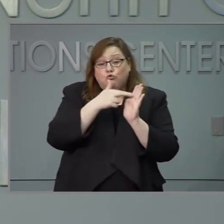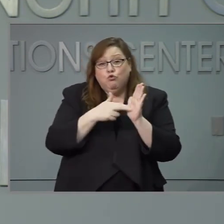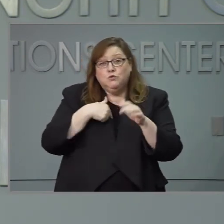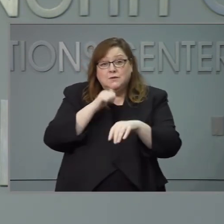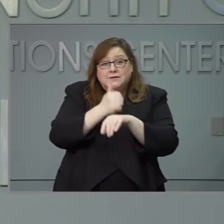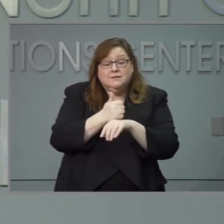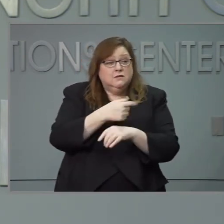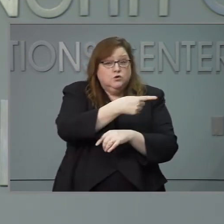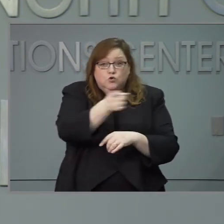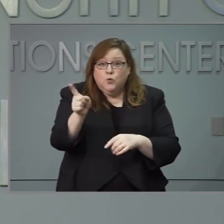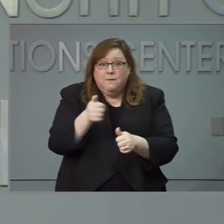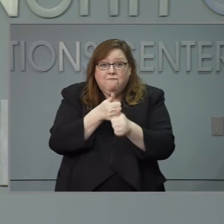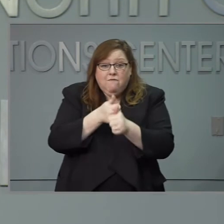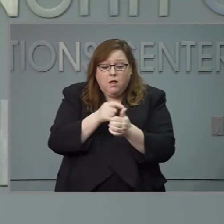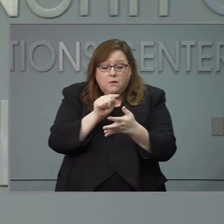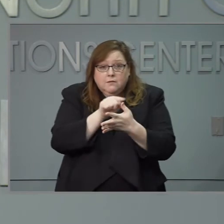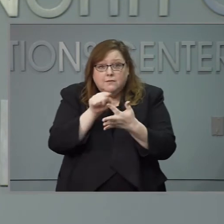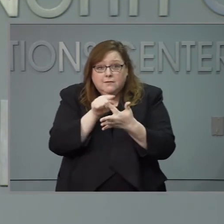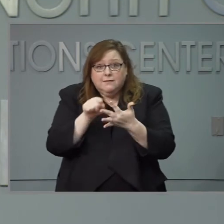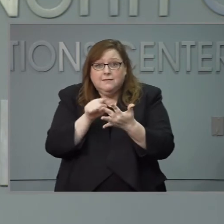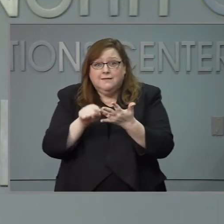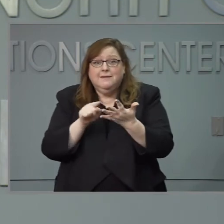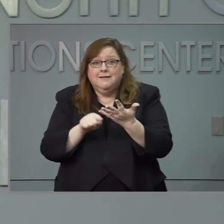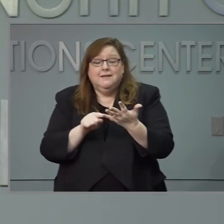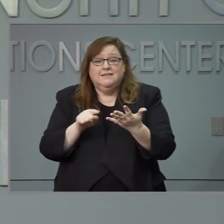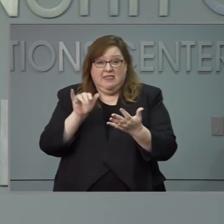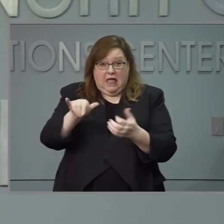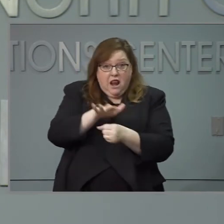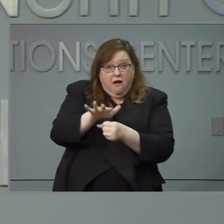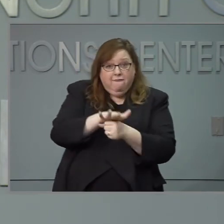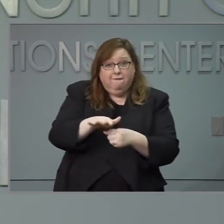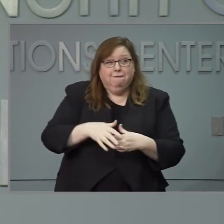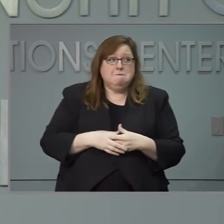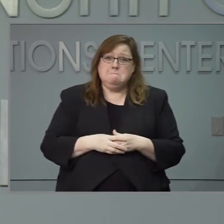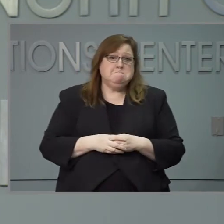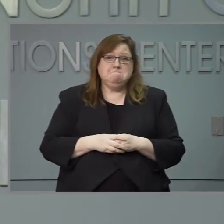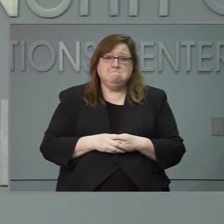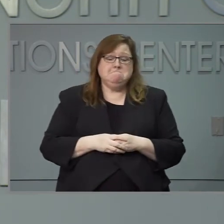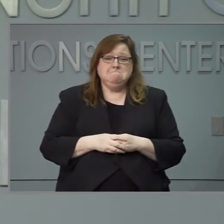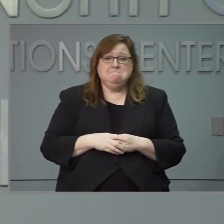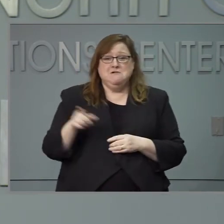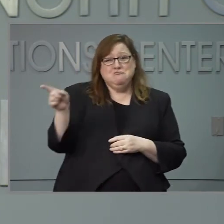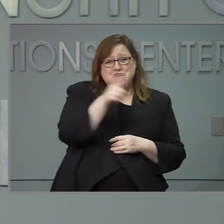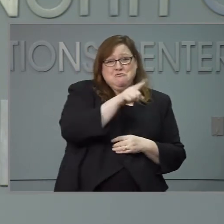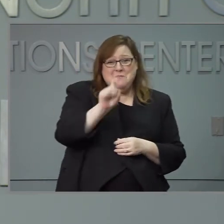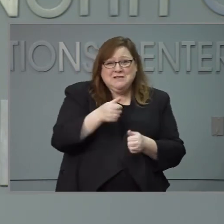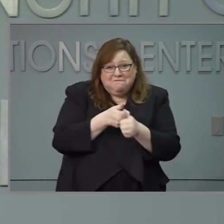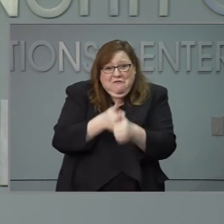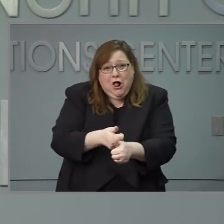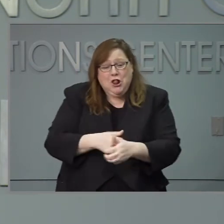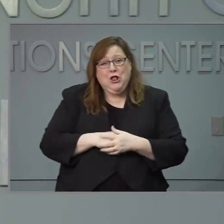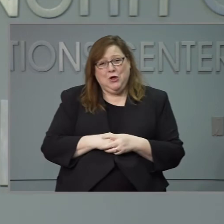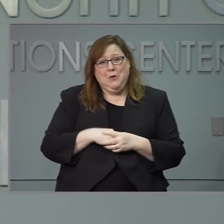DE LOS EMPLEADOS. LA PATRULLA DE LAS AUTOPISTAS, TIENEN LA